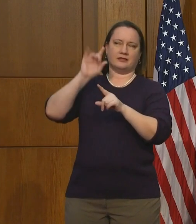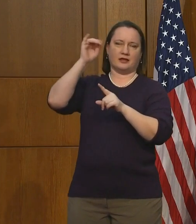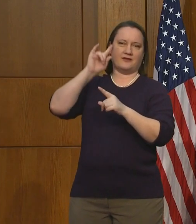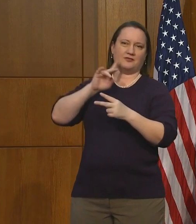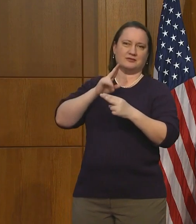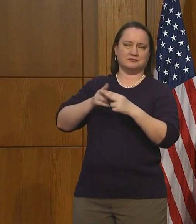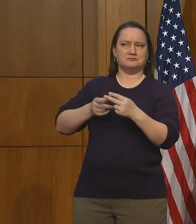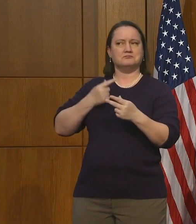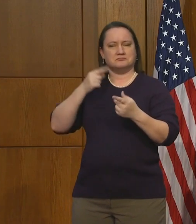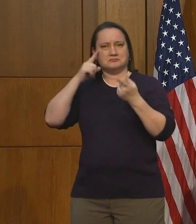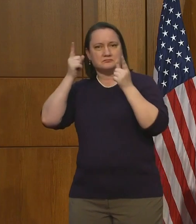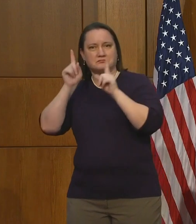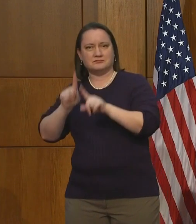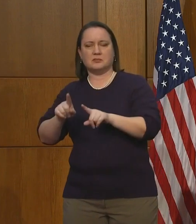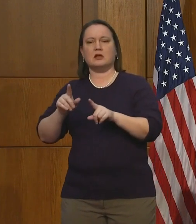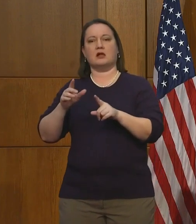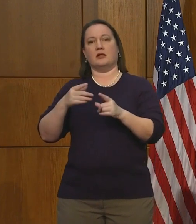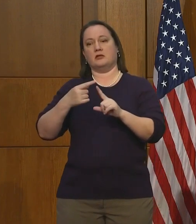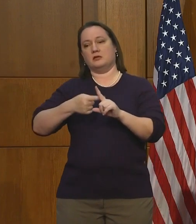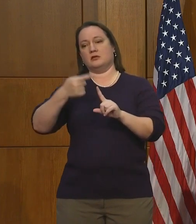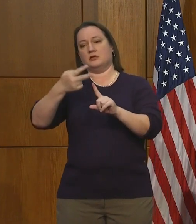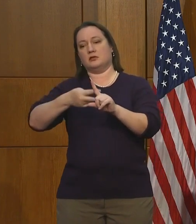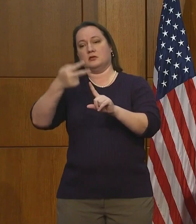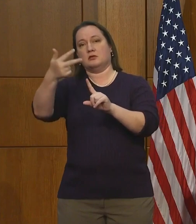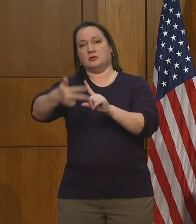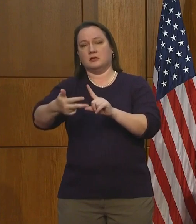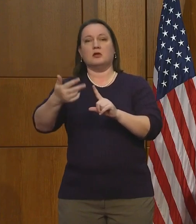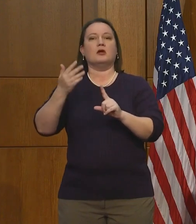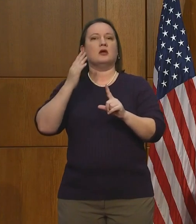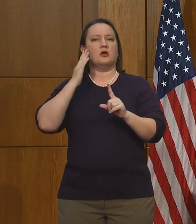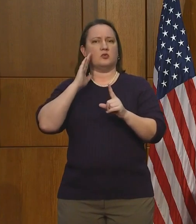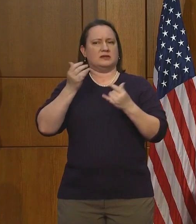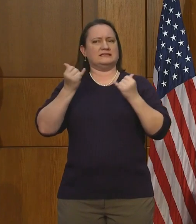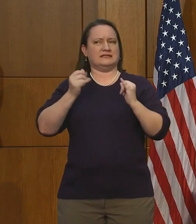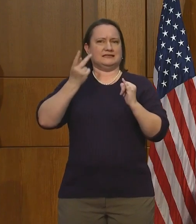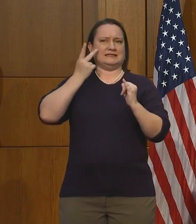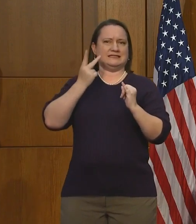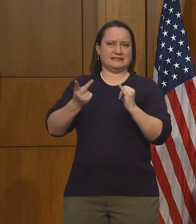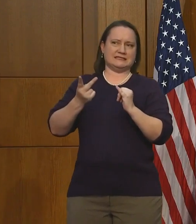AND I DO EXPECT IT IS A GOVERNOR SET. TO IMPACT IS THE